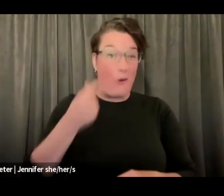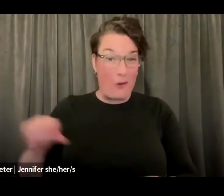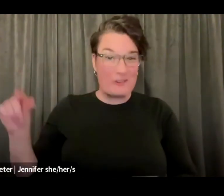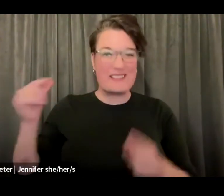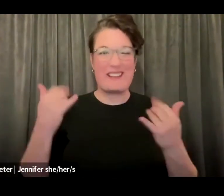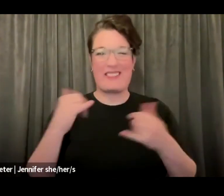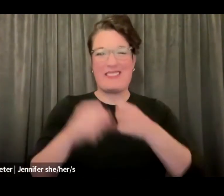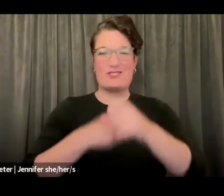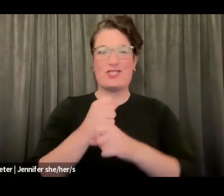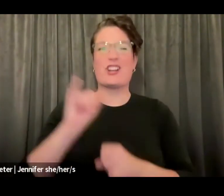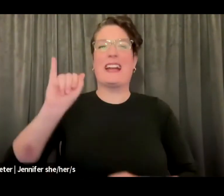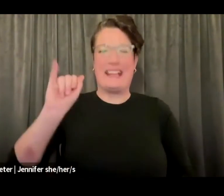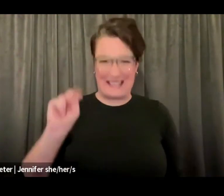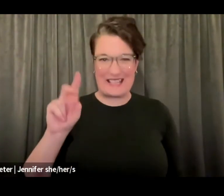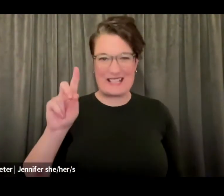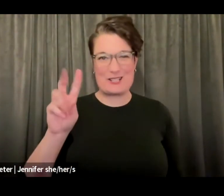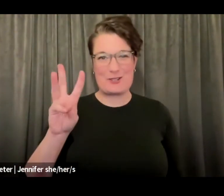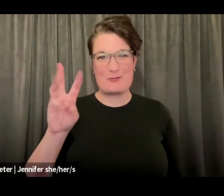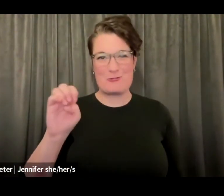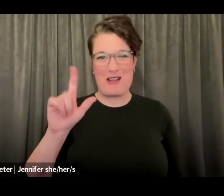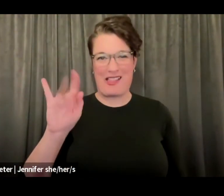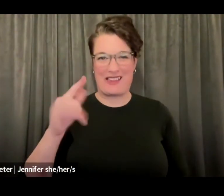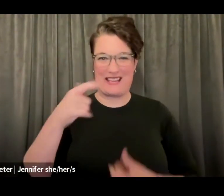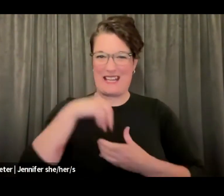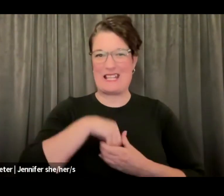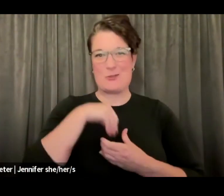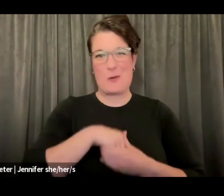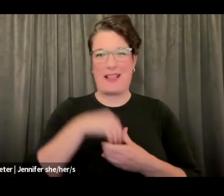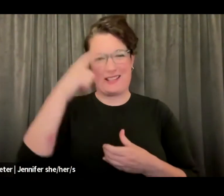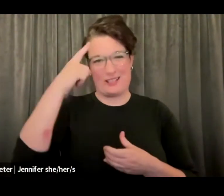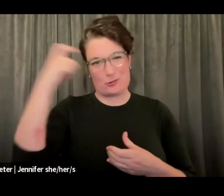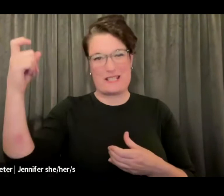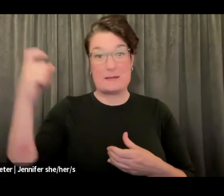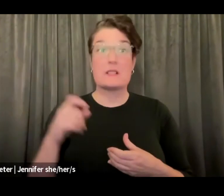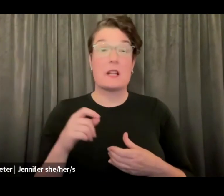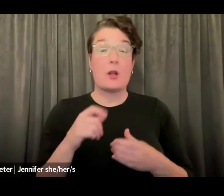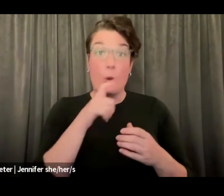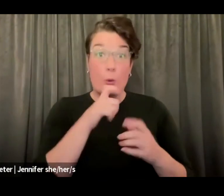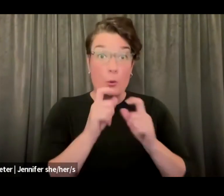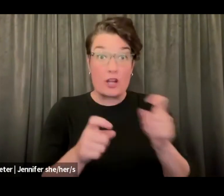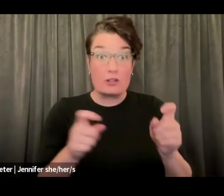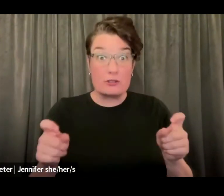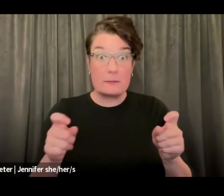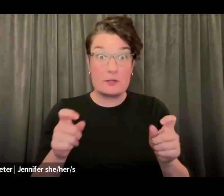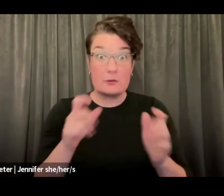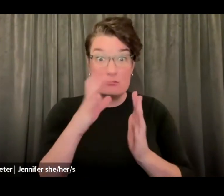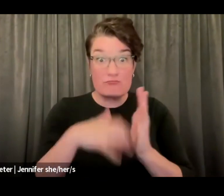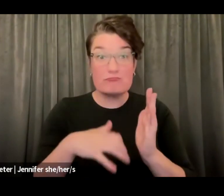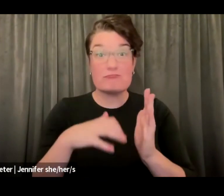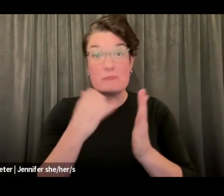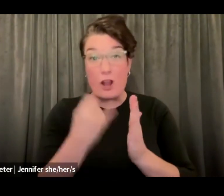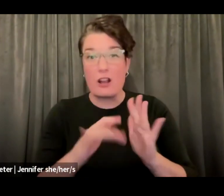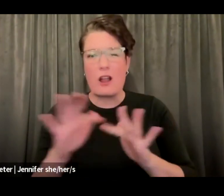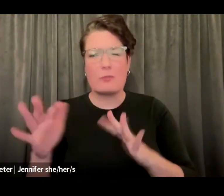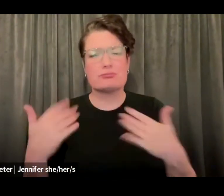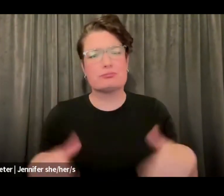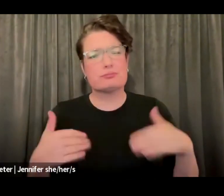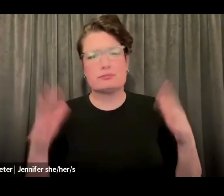This year's indwelling dreams and the contributors are amazing. Go to our website, dreaming the world to come.com